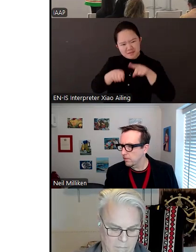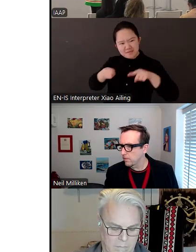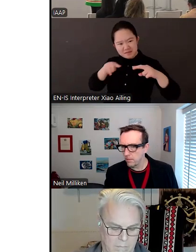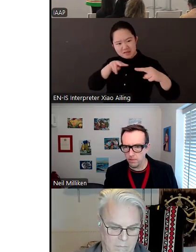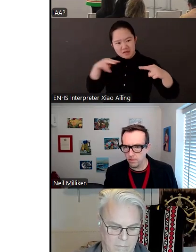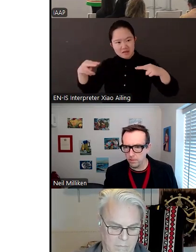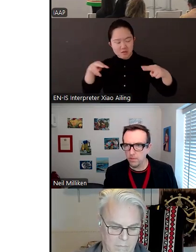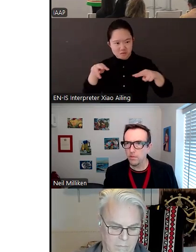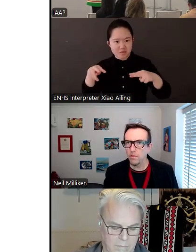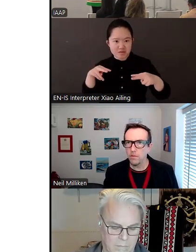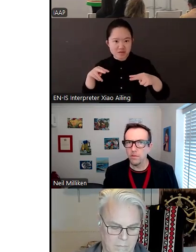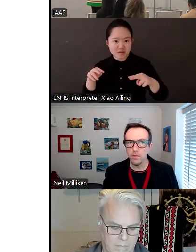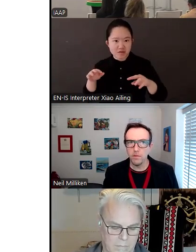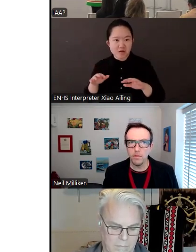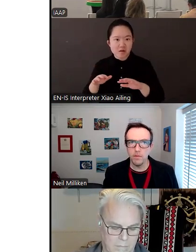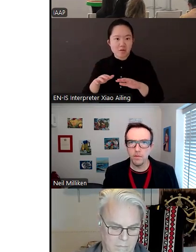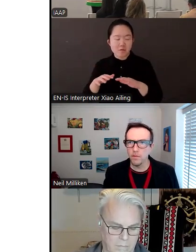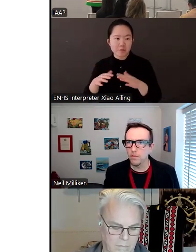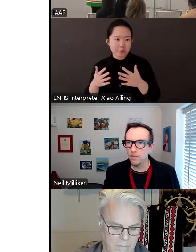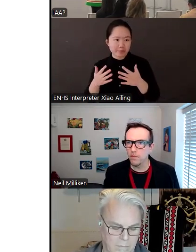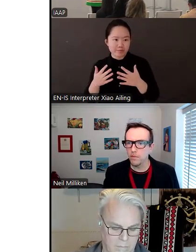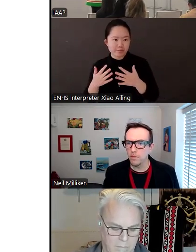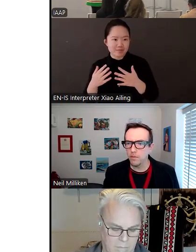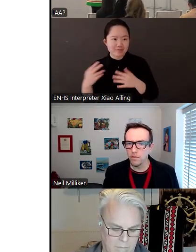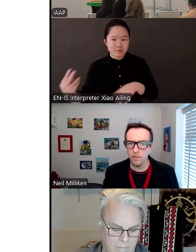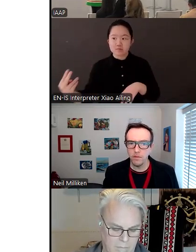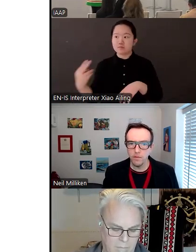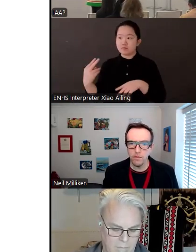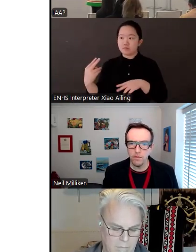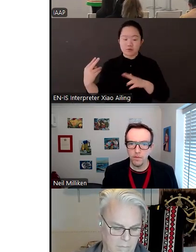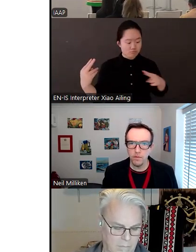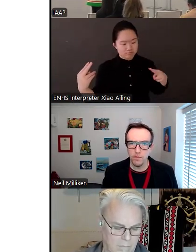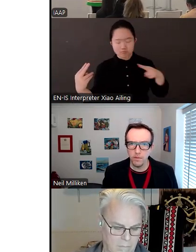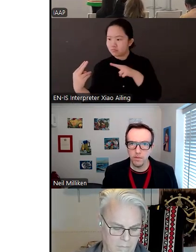yeah, counteract and stuff like that. That was what I found, I think,